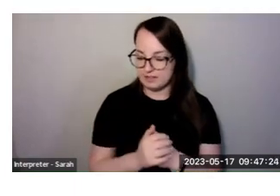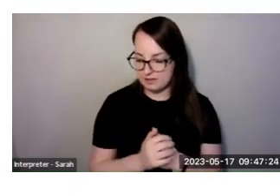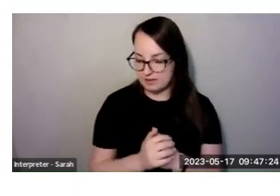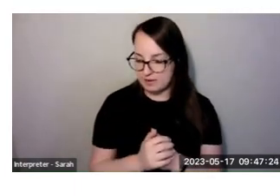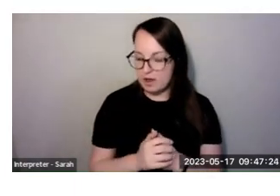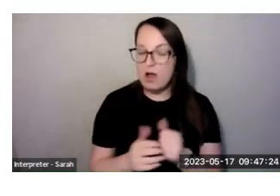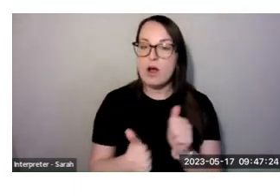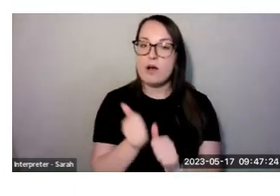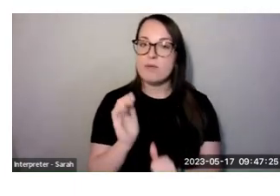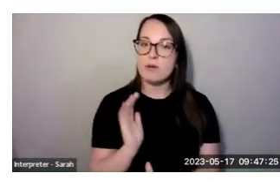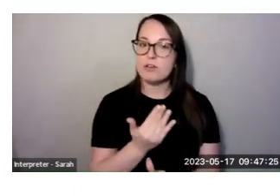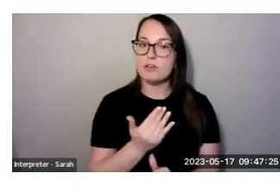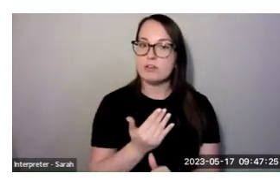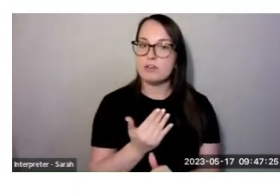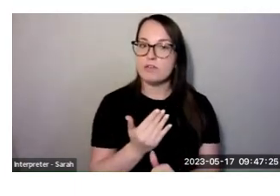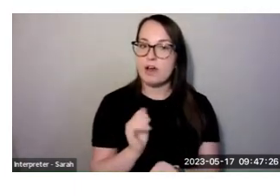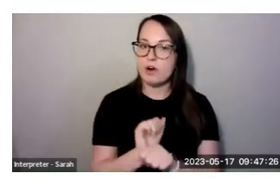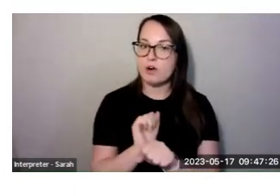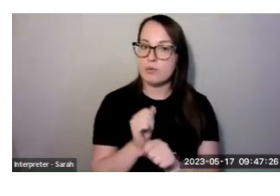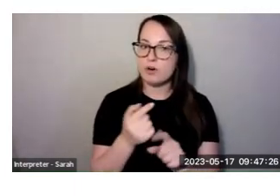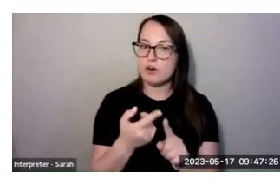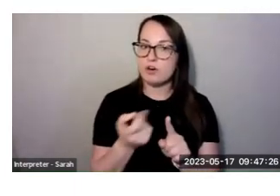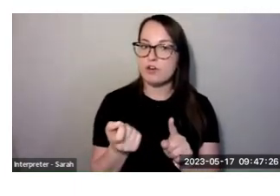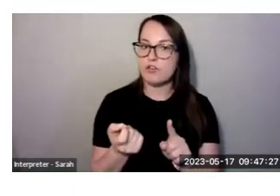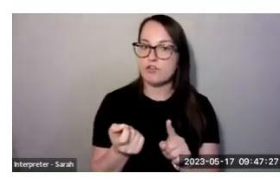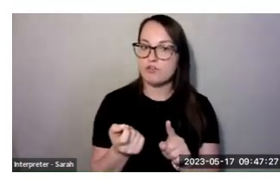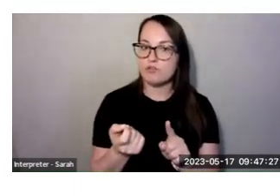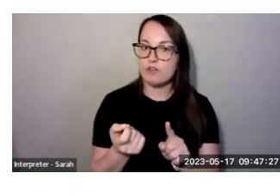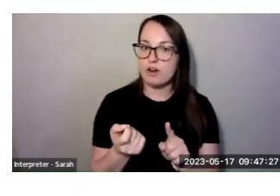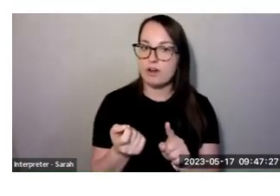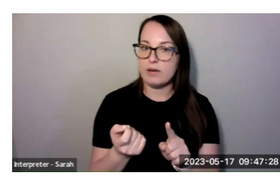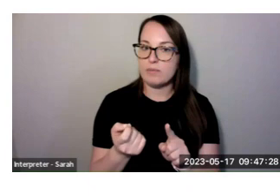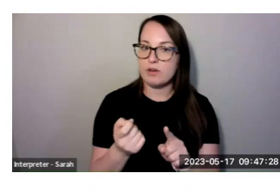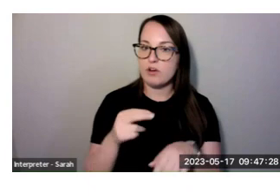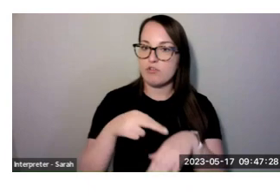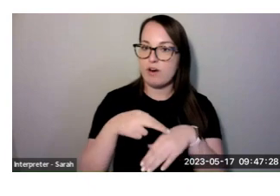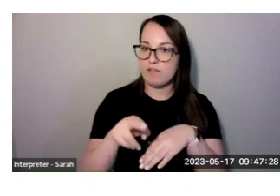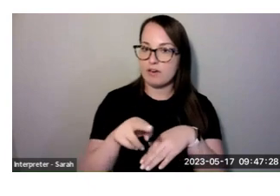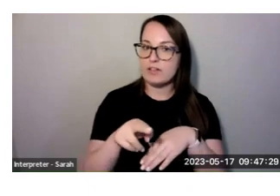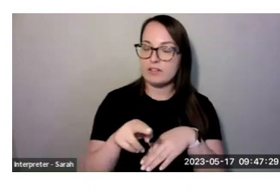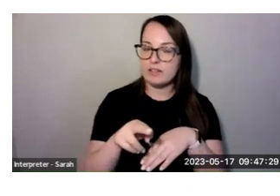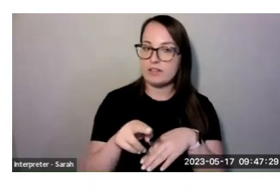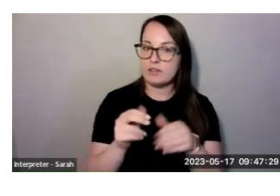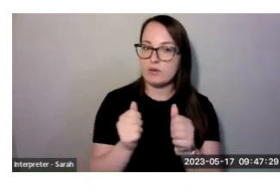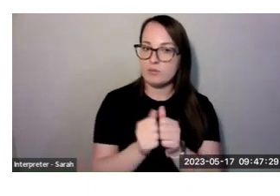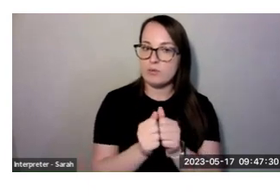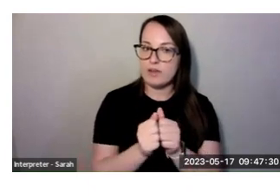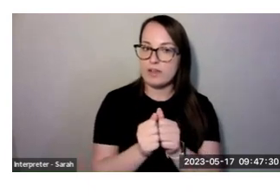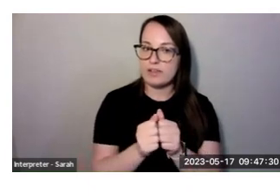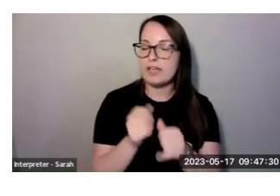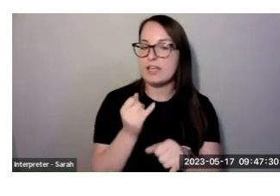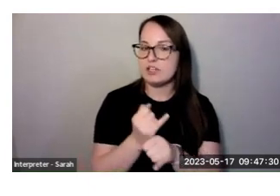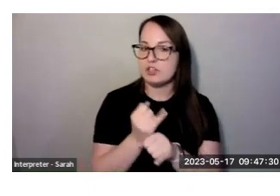Judith: Natalie, this is Judith. Natalie: Okay. Judith: Most of our work comes